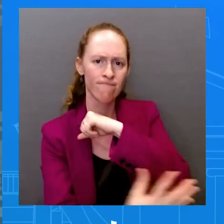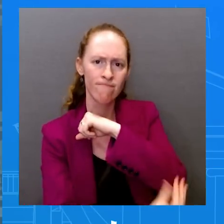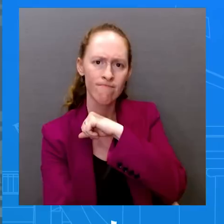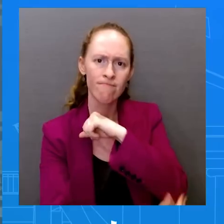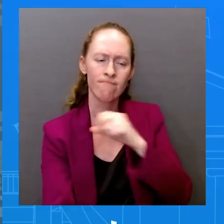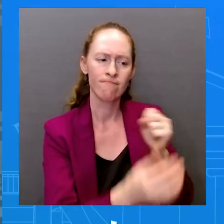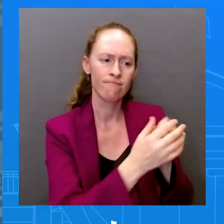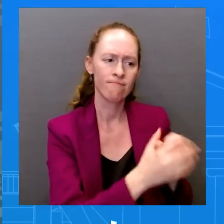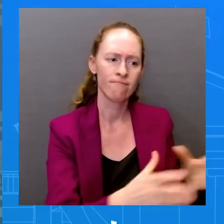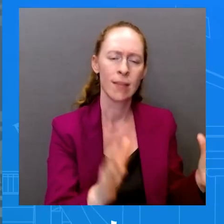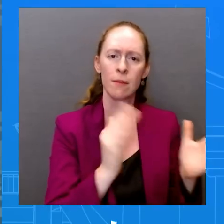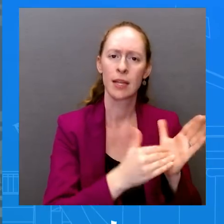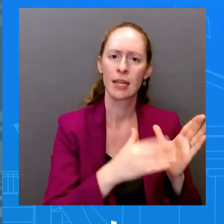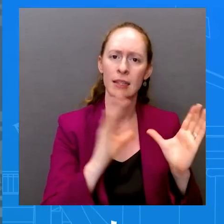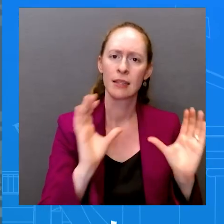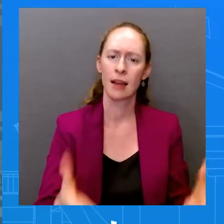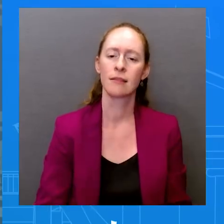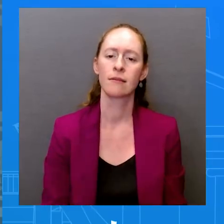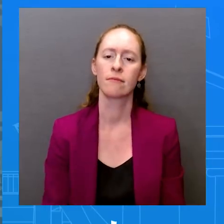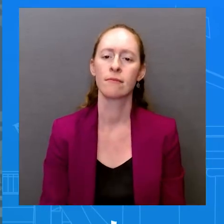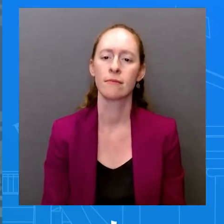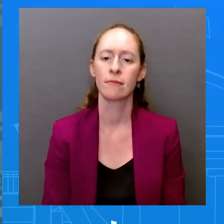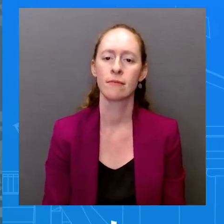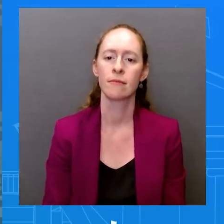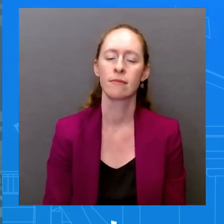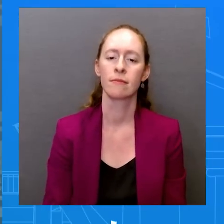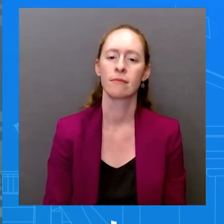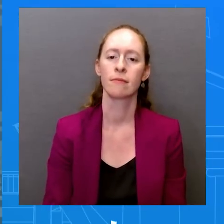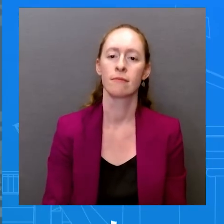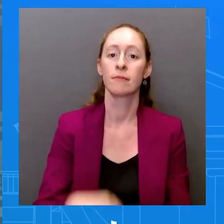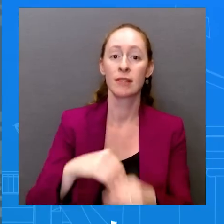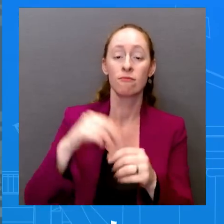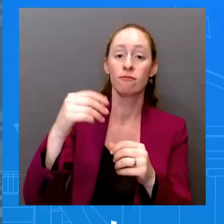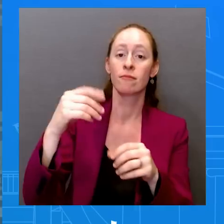That's what you've seen with the CHIPS Act -- CHIPS Act -- CHIPS and Science Act.